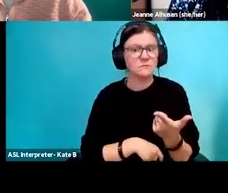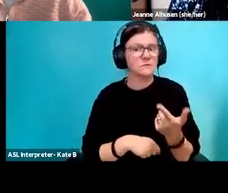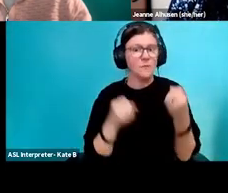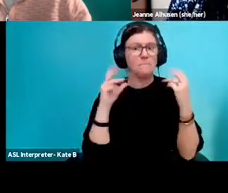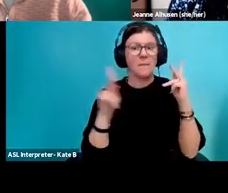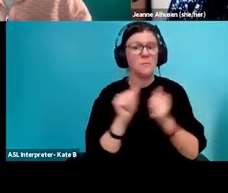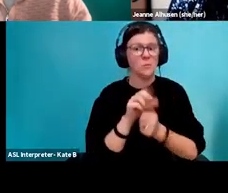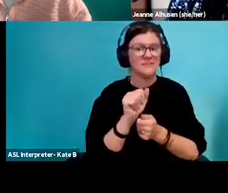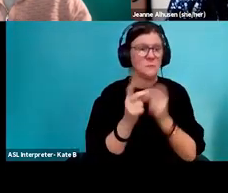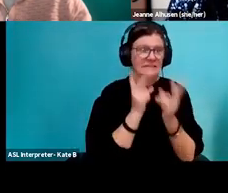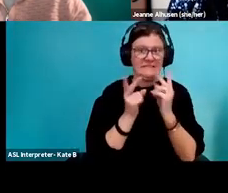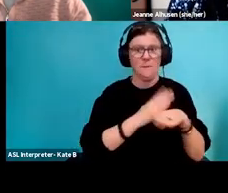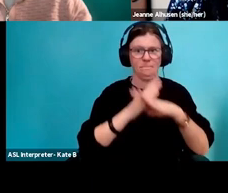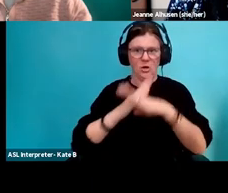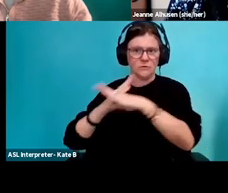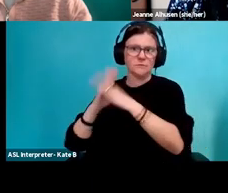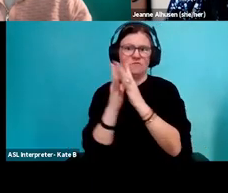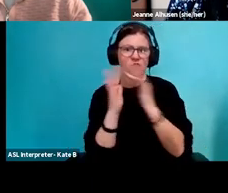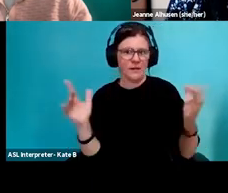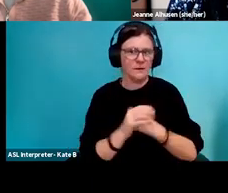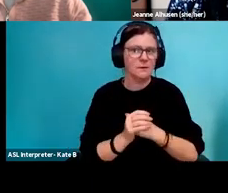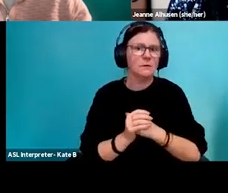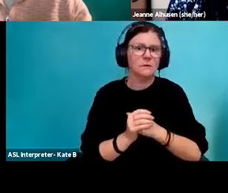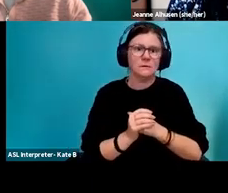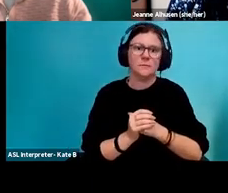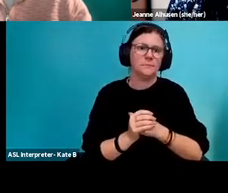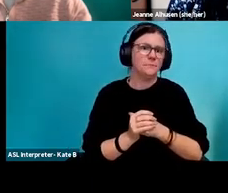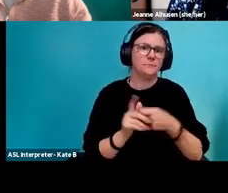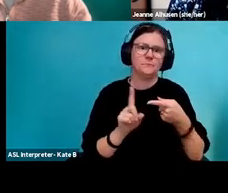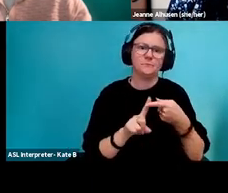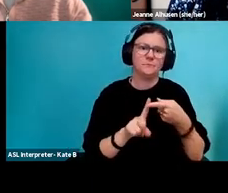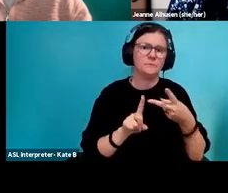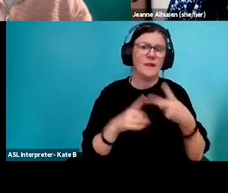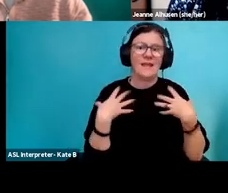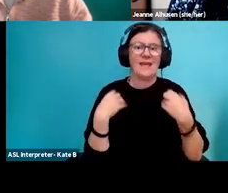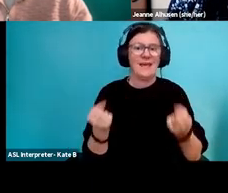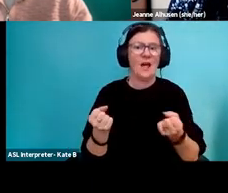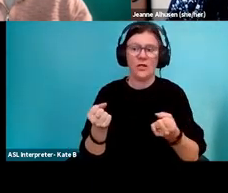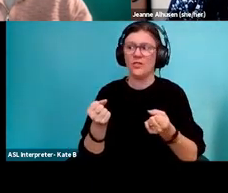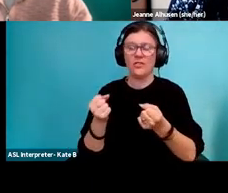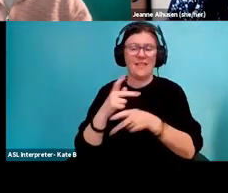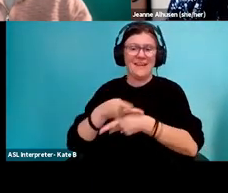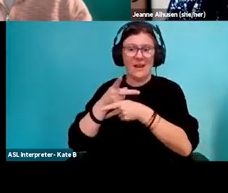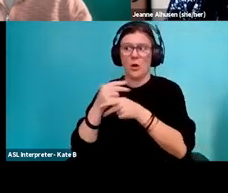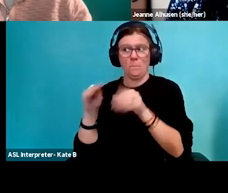with disability. I think we absolutely must build our healthcare workforce is capacity